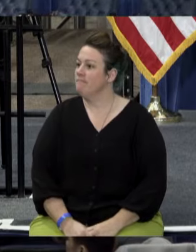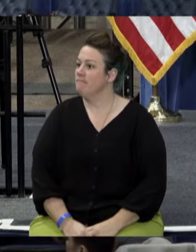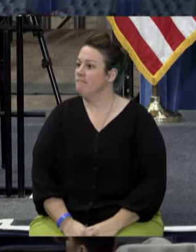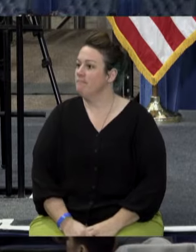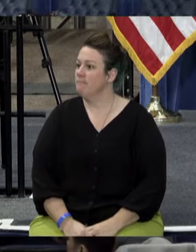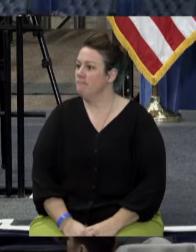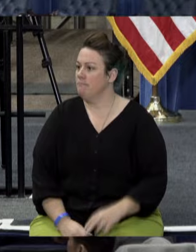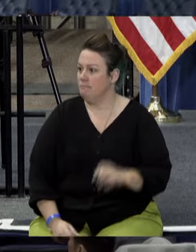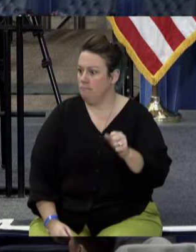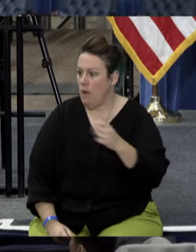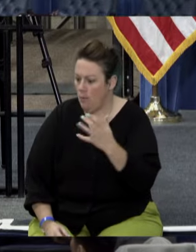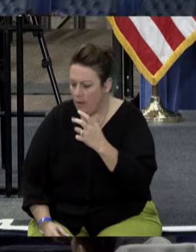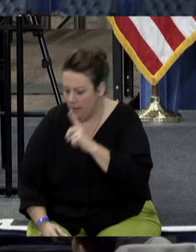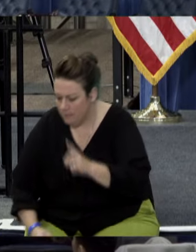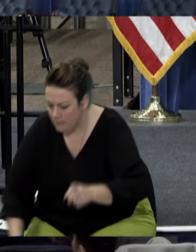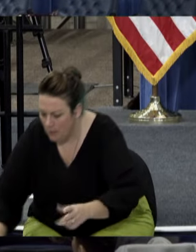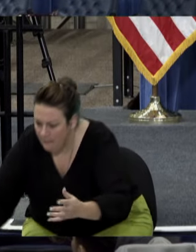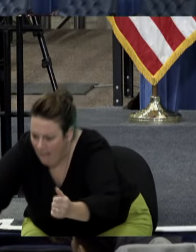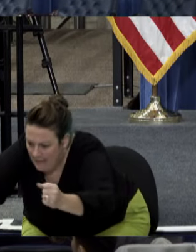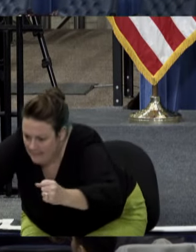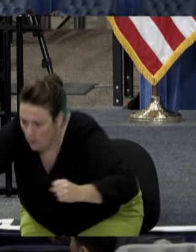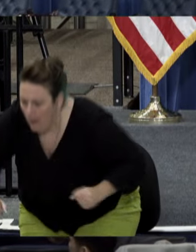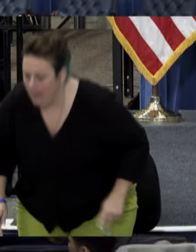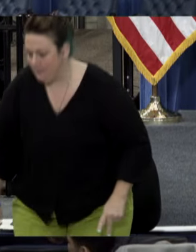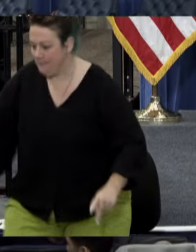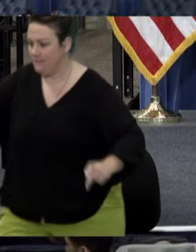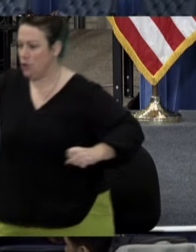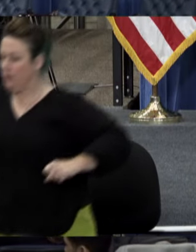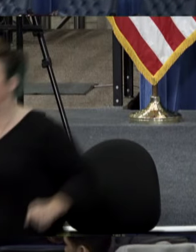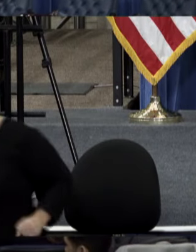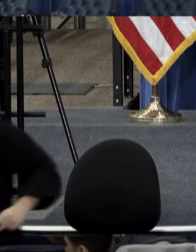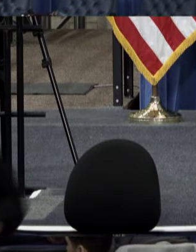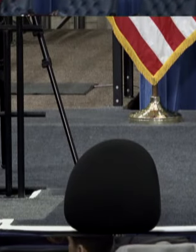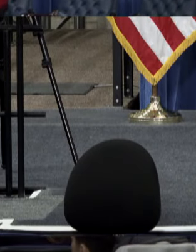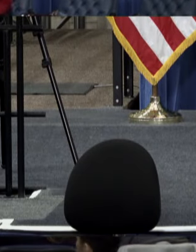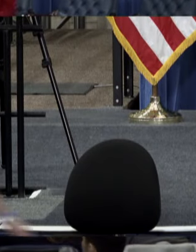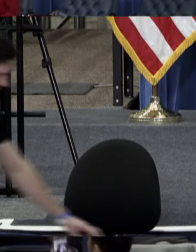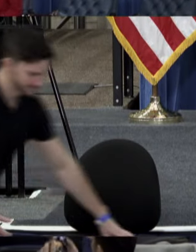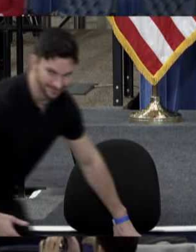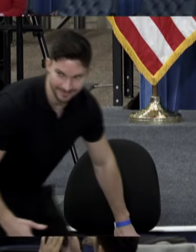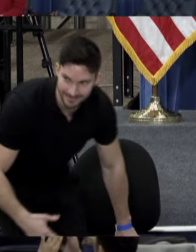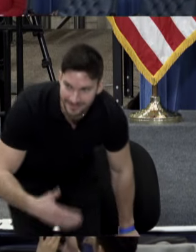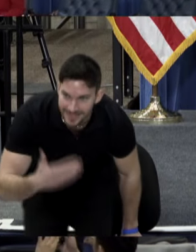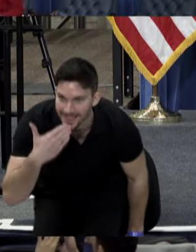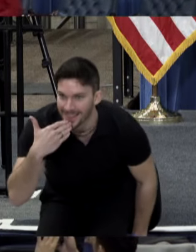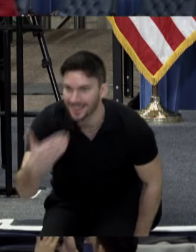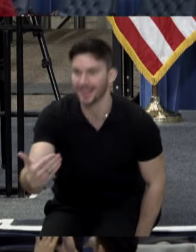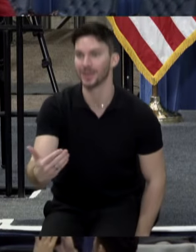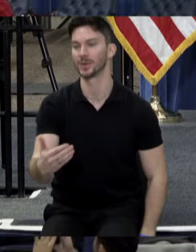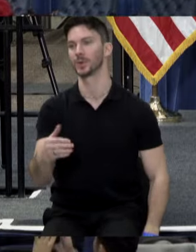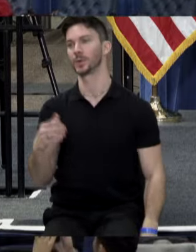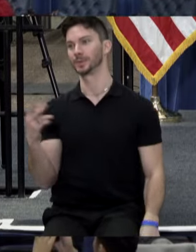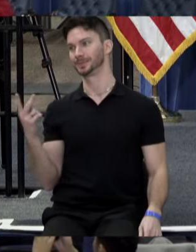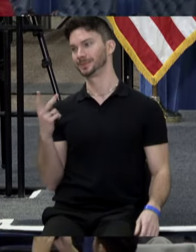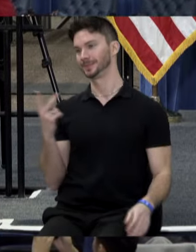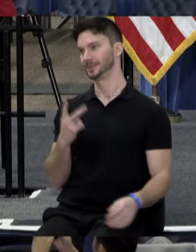Ramsey Alwin: Well, thank you, Wendy, and thank you, Mary, for bringing us all together. What a great way